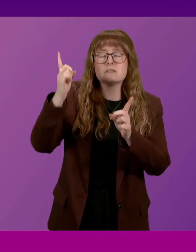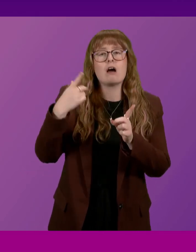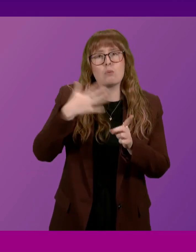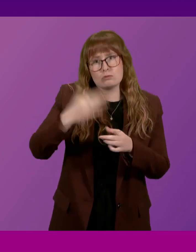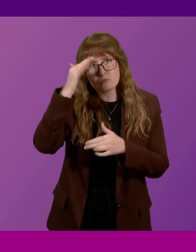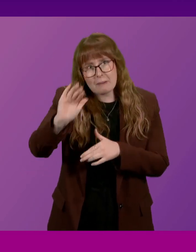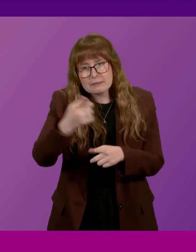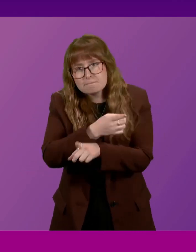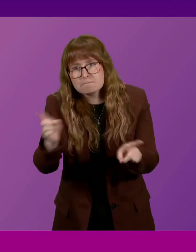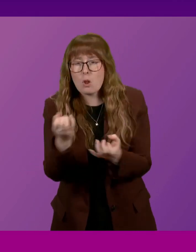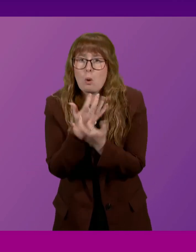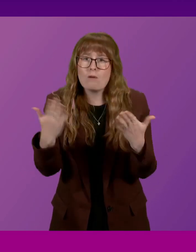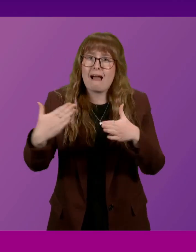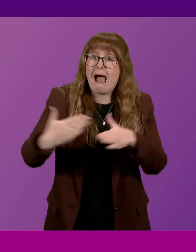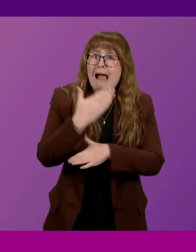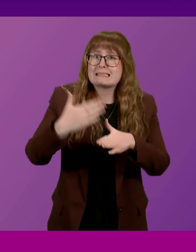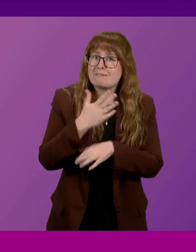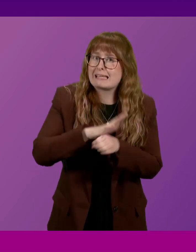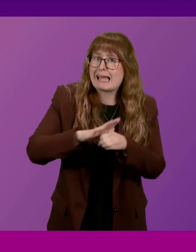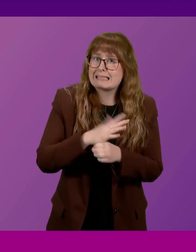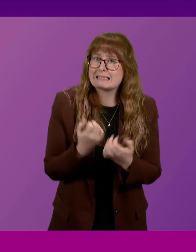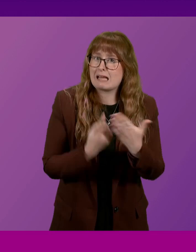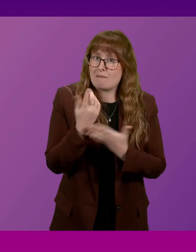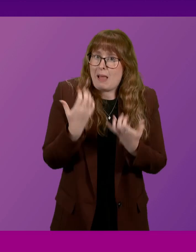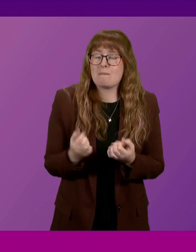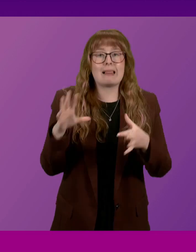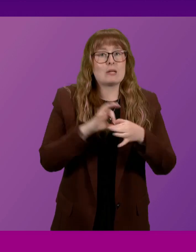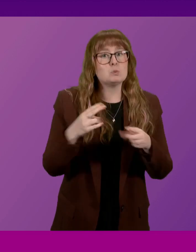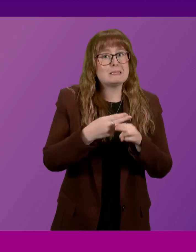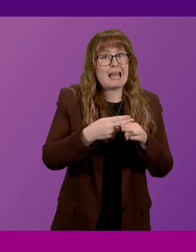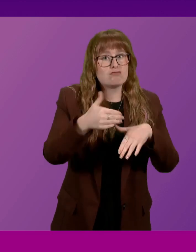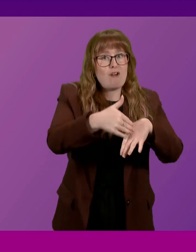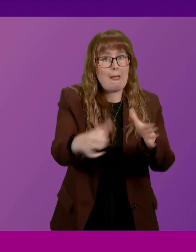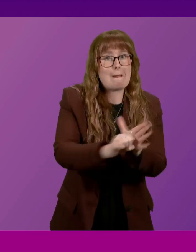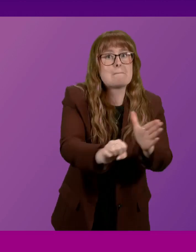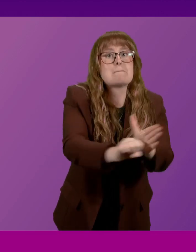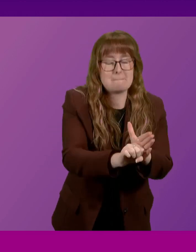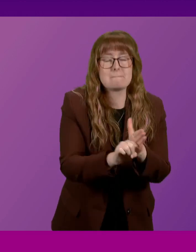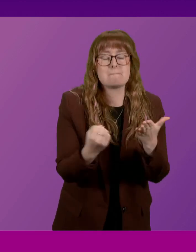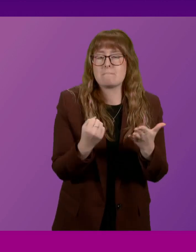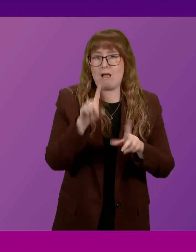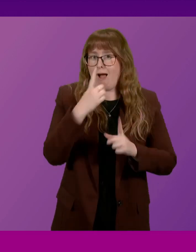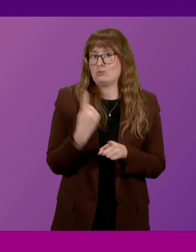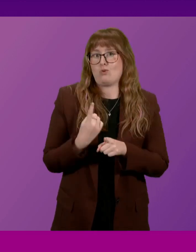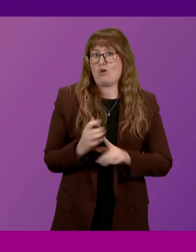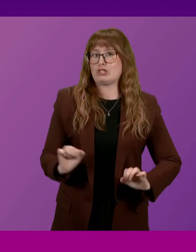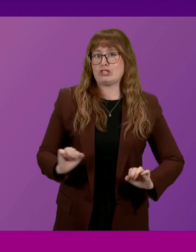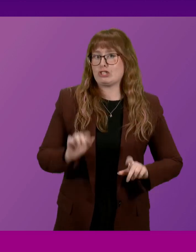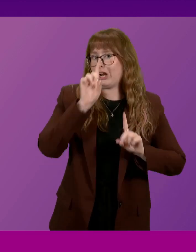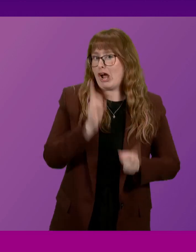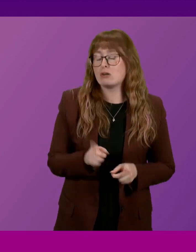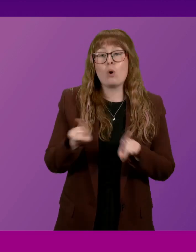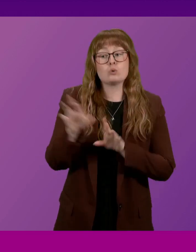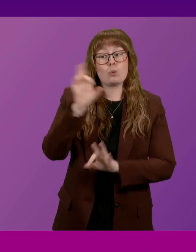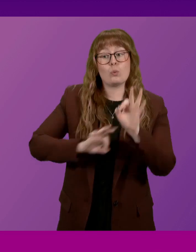6, there are a number of active cases in Scotland relating to knife crime and those are sub judice.